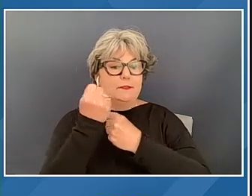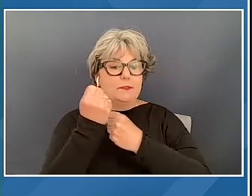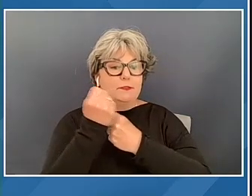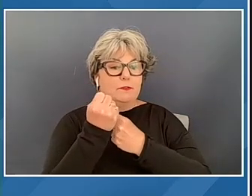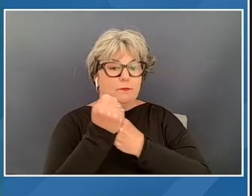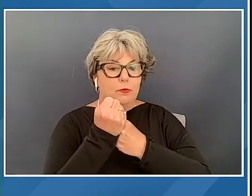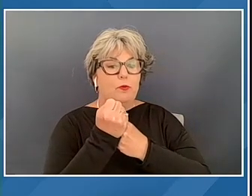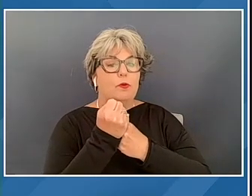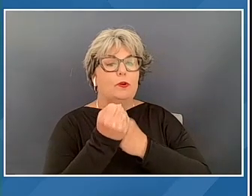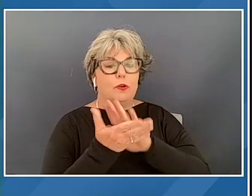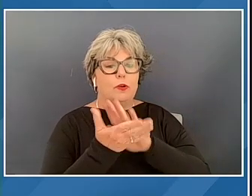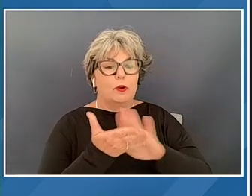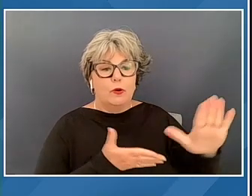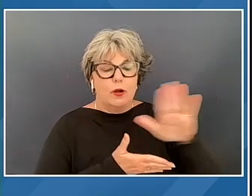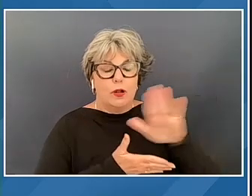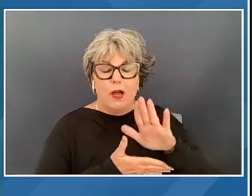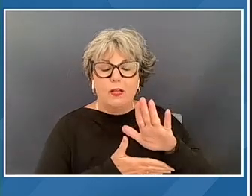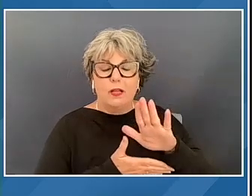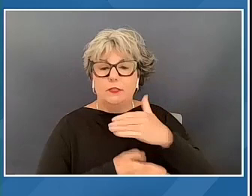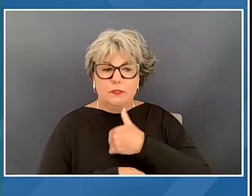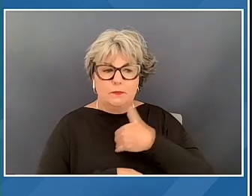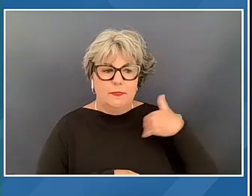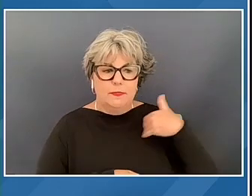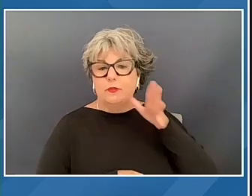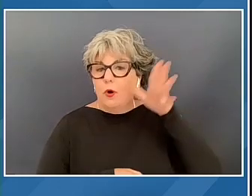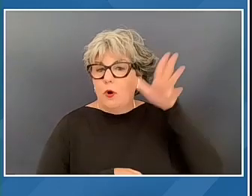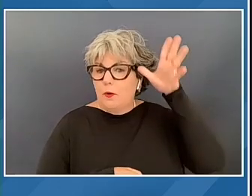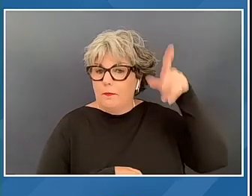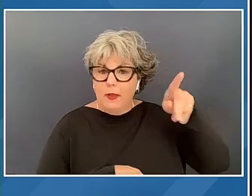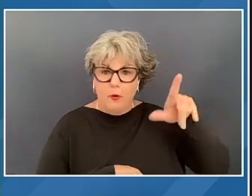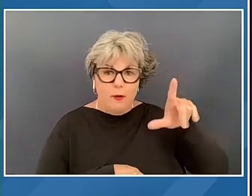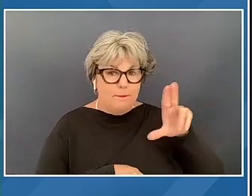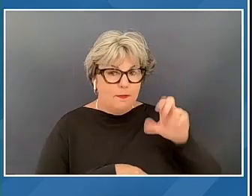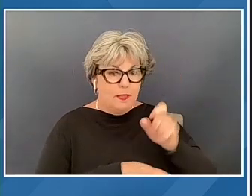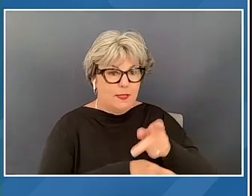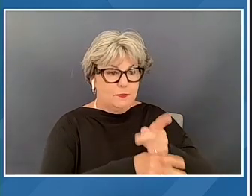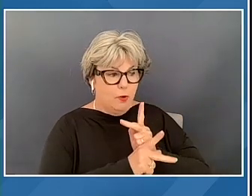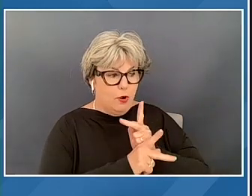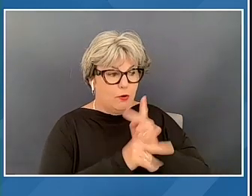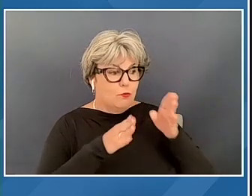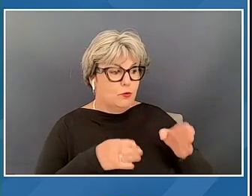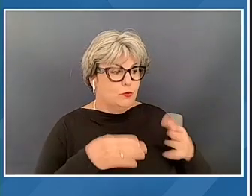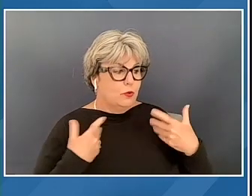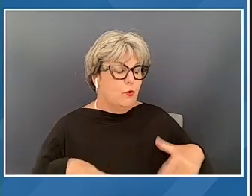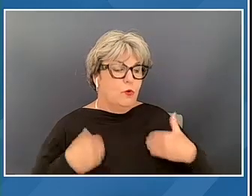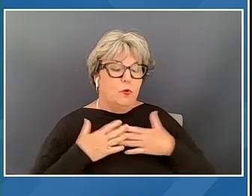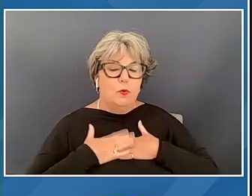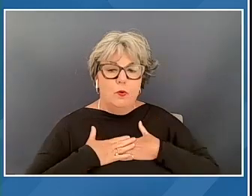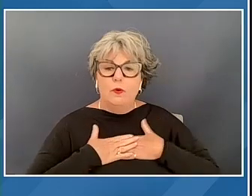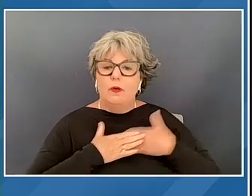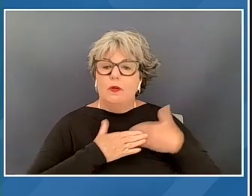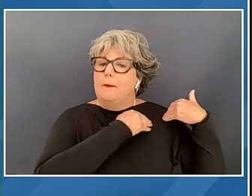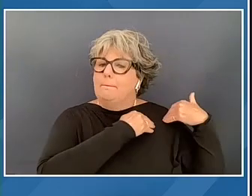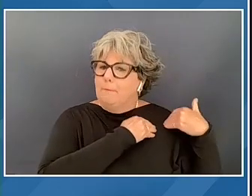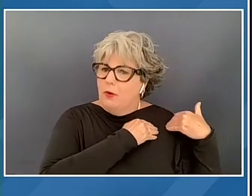borrowers, and are feeling the weight and burden of this debt on them.